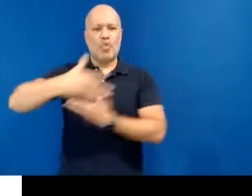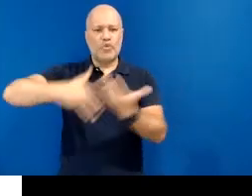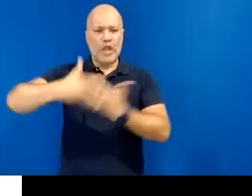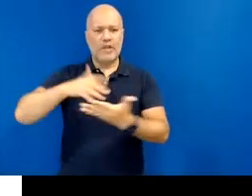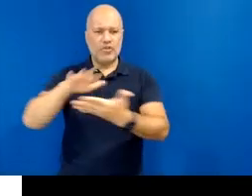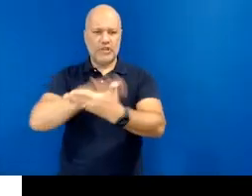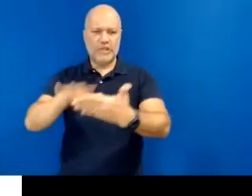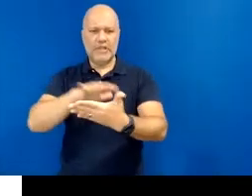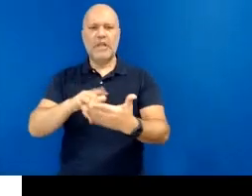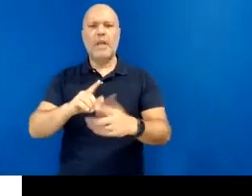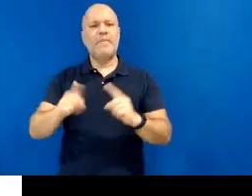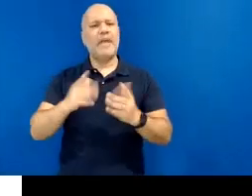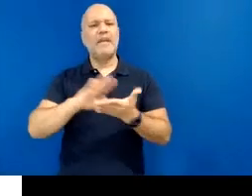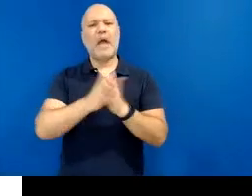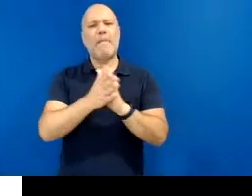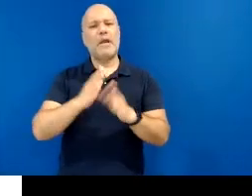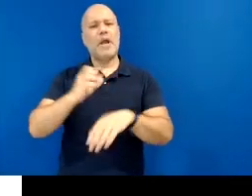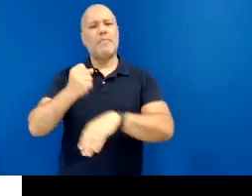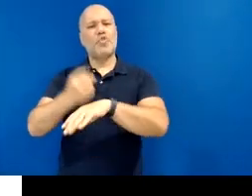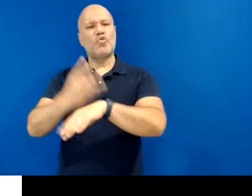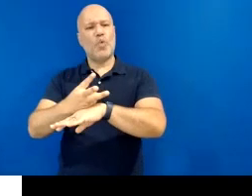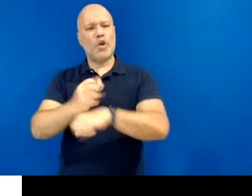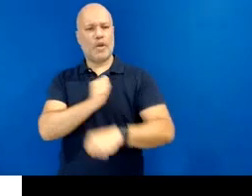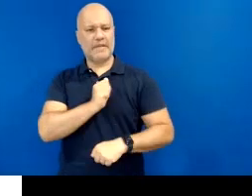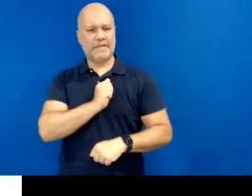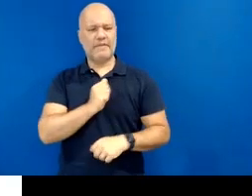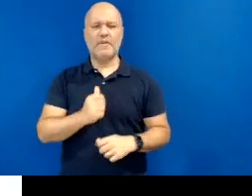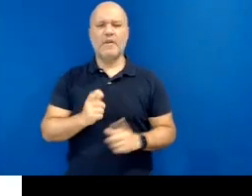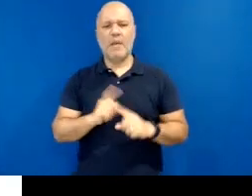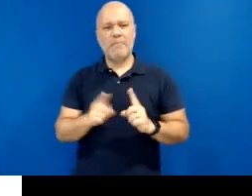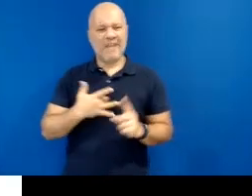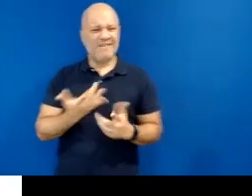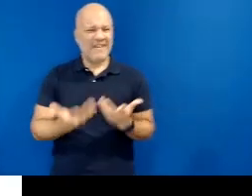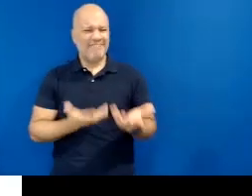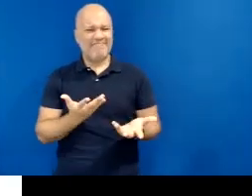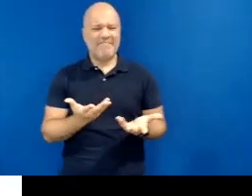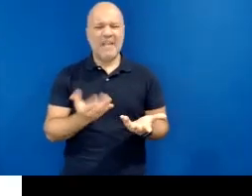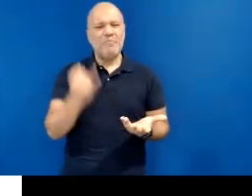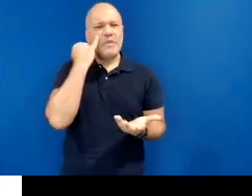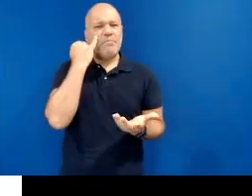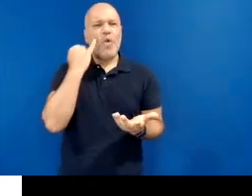I felt such a disconnect, and I thought, what if they would have said to me, oh Linda, tell us about where you grew up.